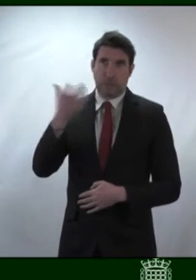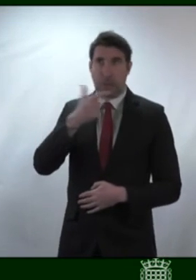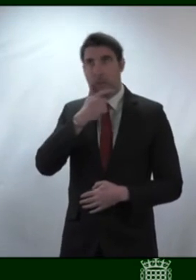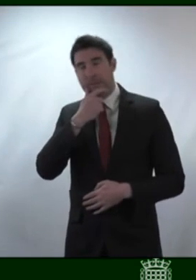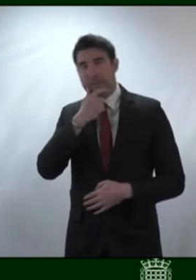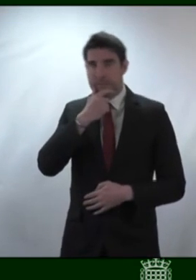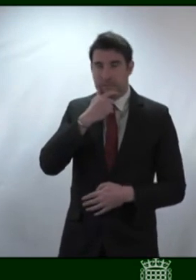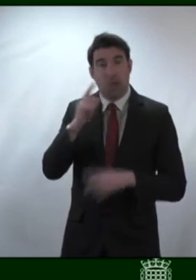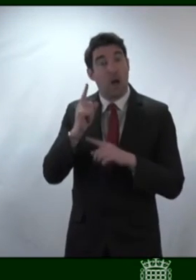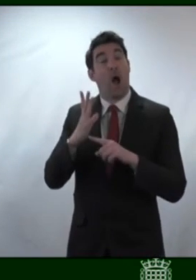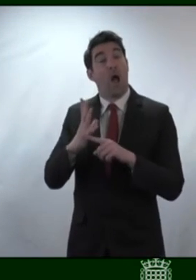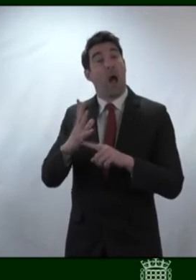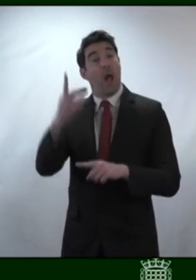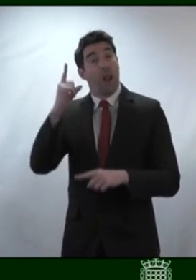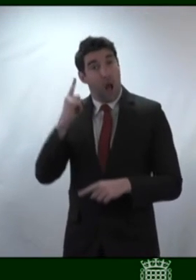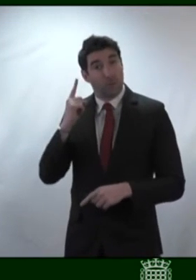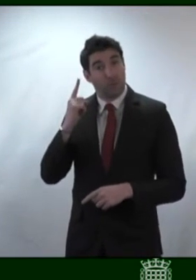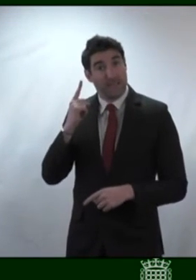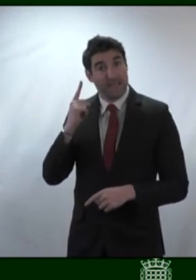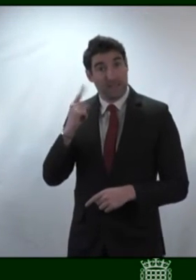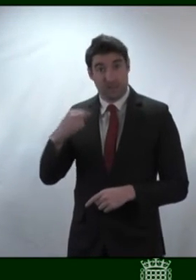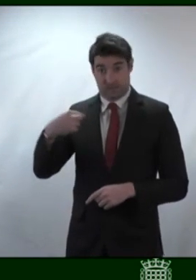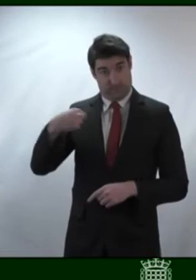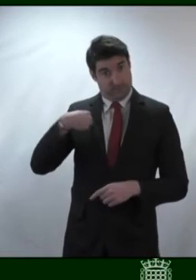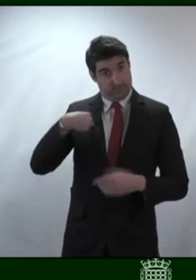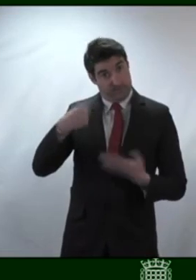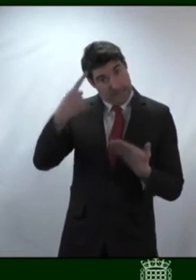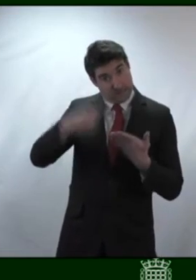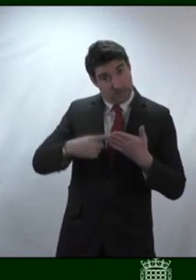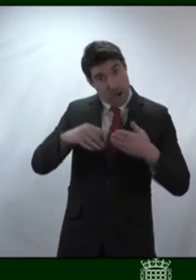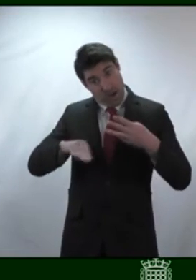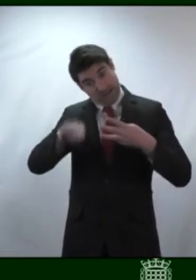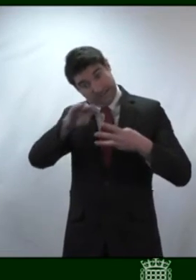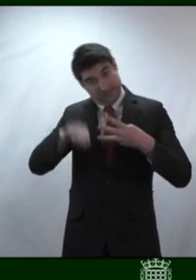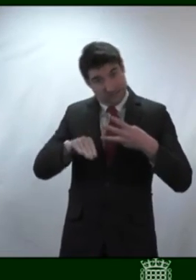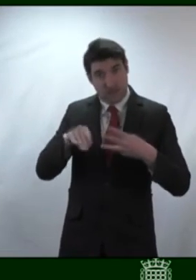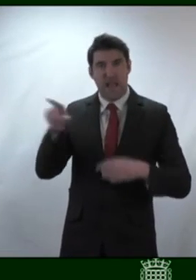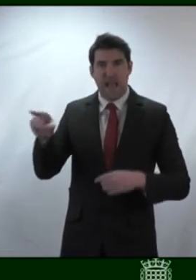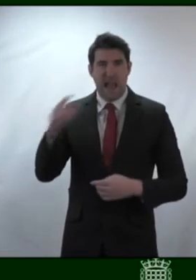or not to support what the Government were doing to fight covid, and told his troops, heroically,